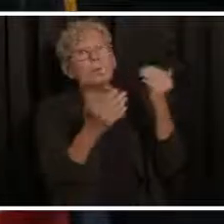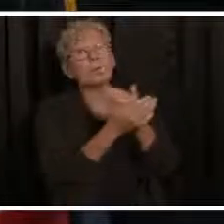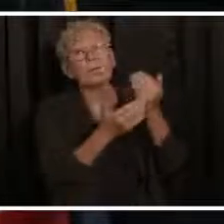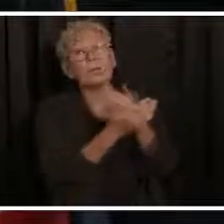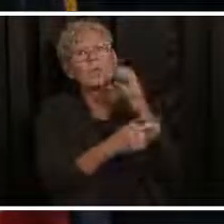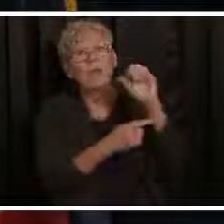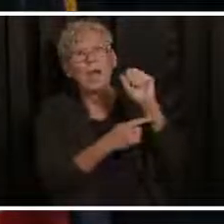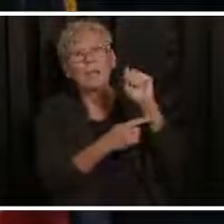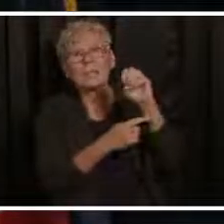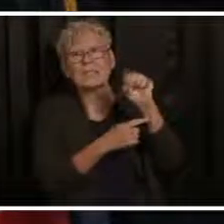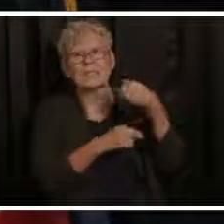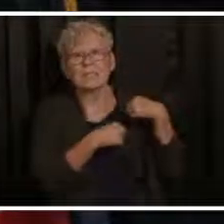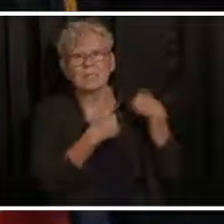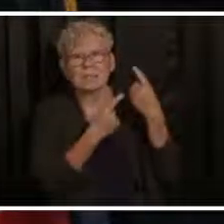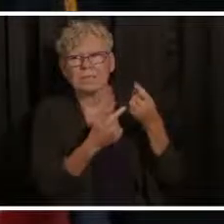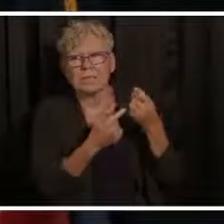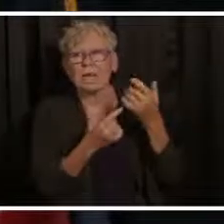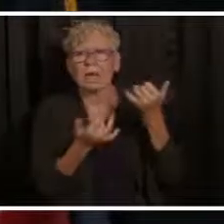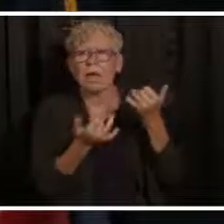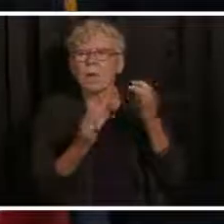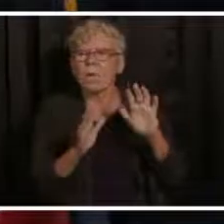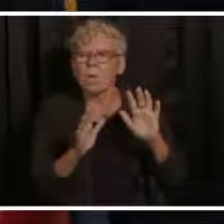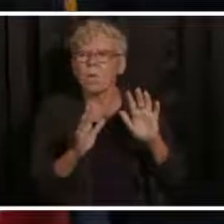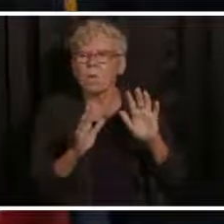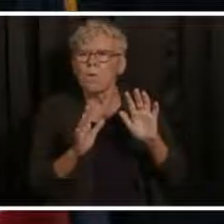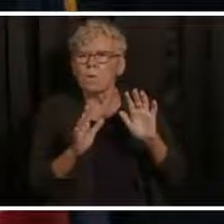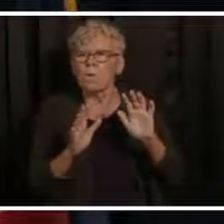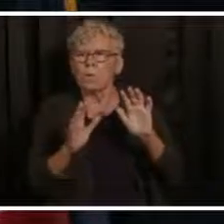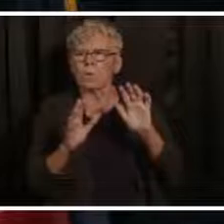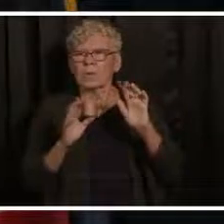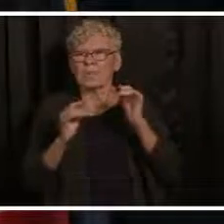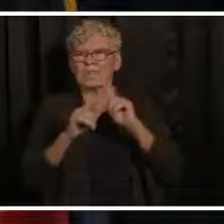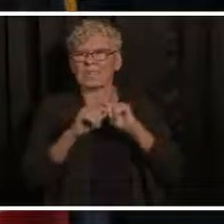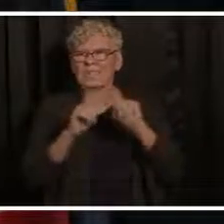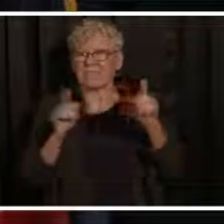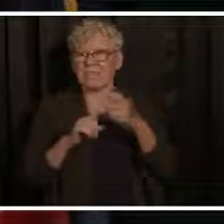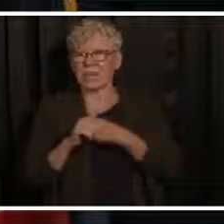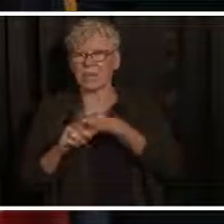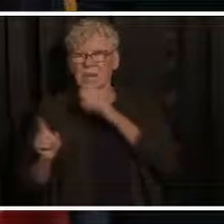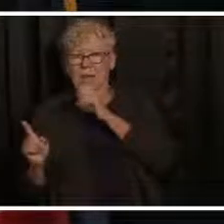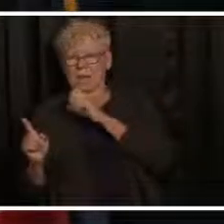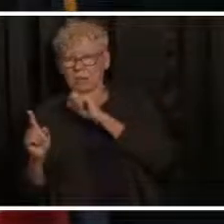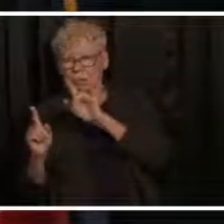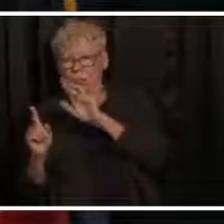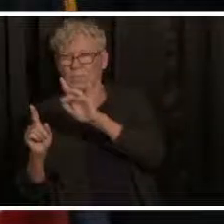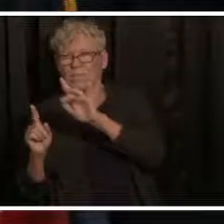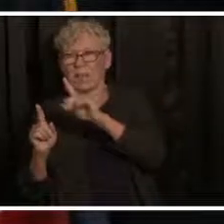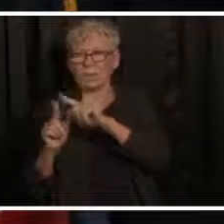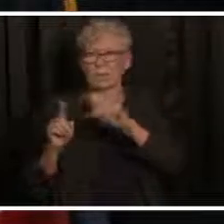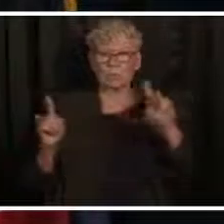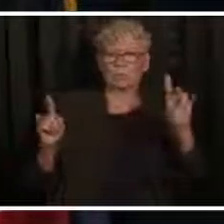talked about it's very different of a positive case to somebody's Twenty-five. Somebody who's Sixty-five but now even more so it's very different of a case. Somebody